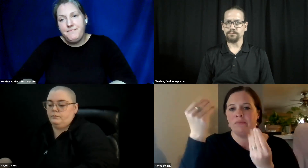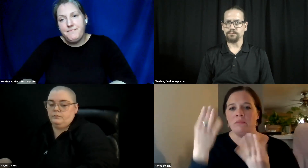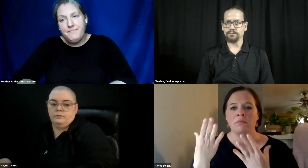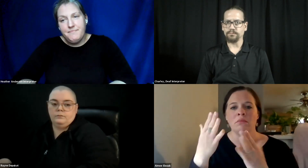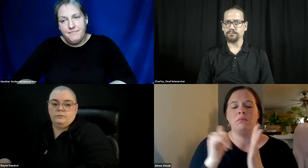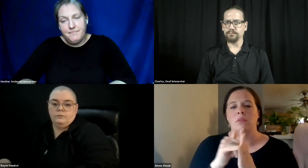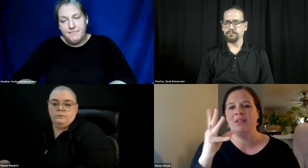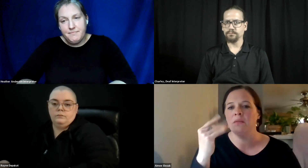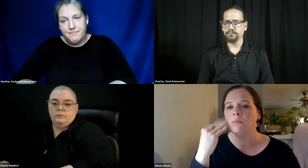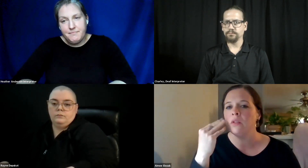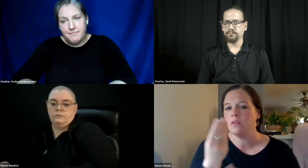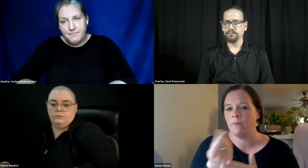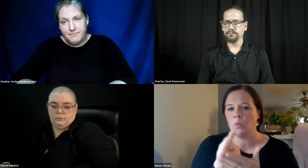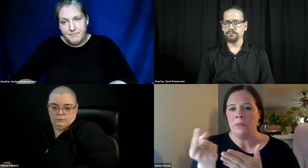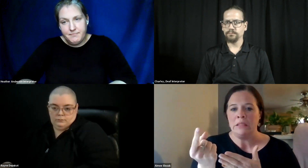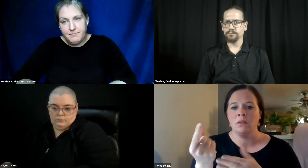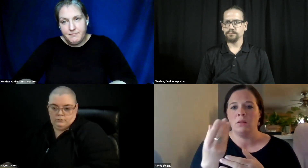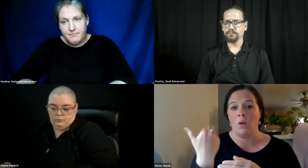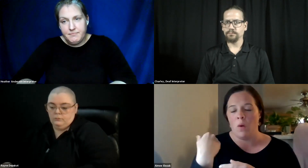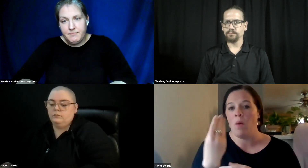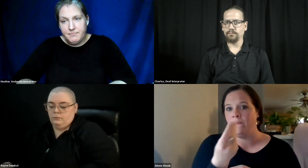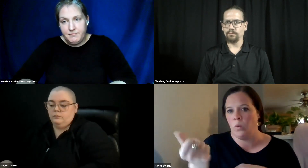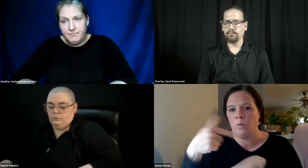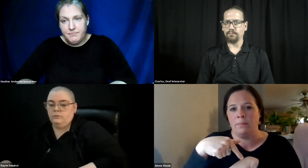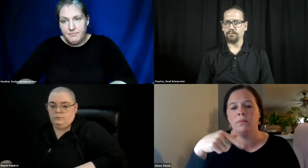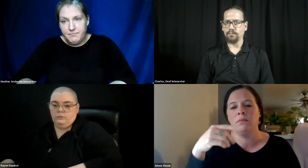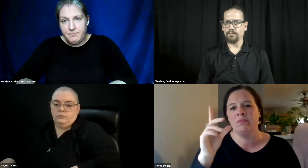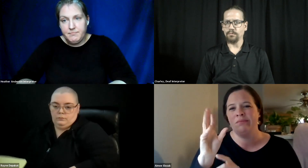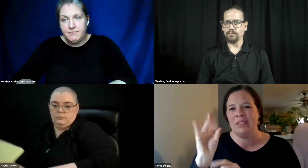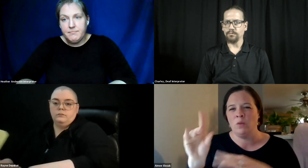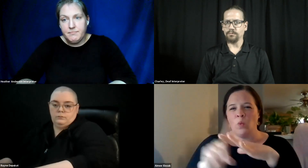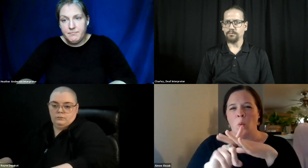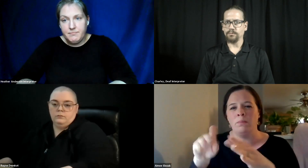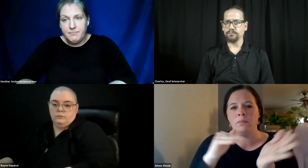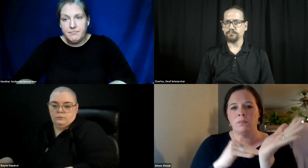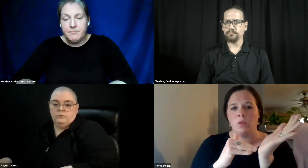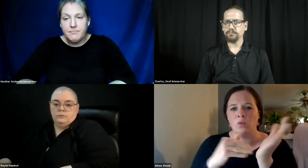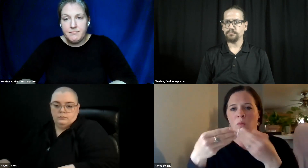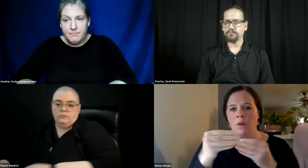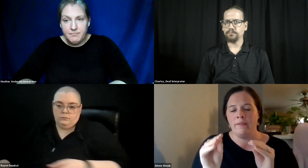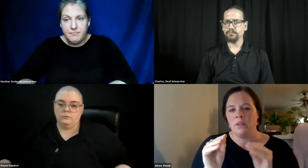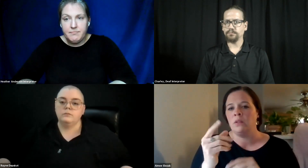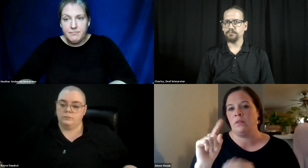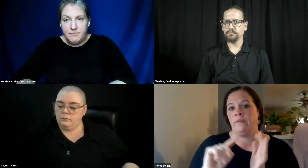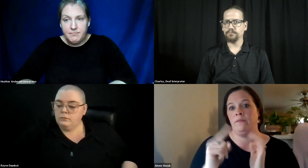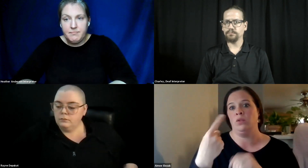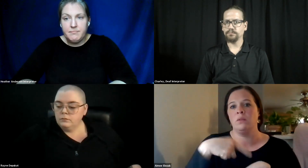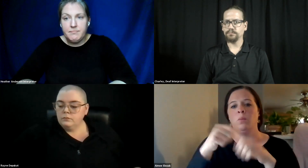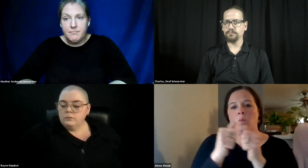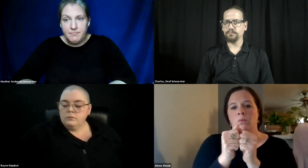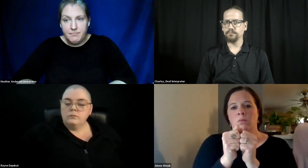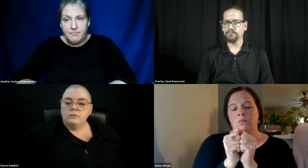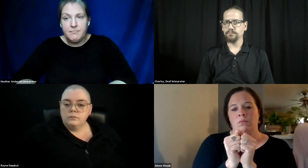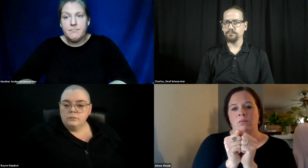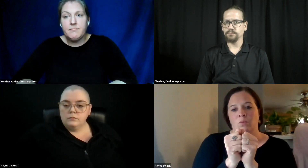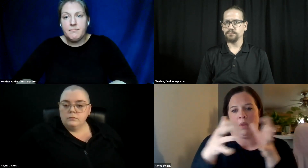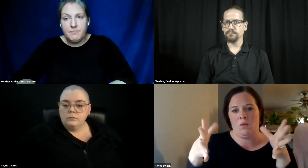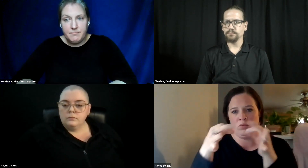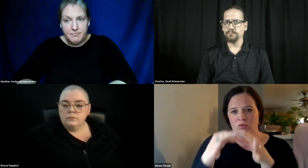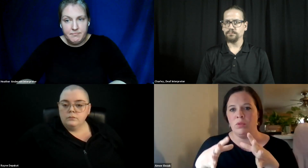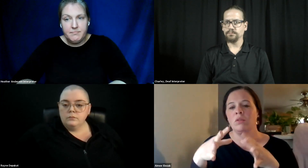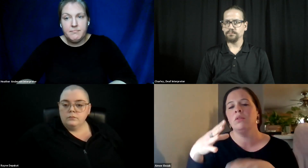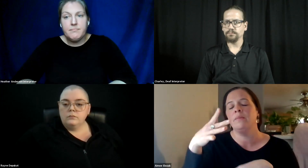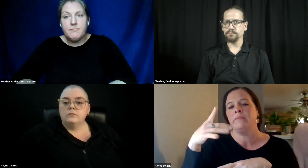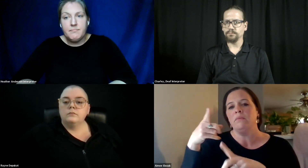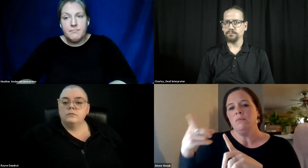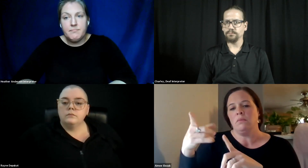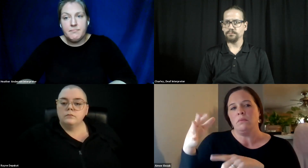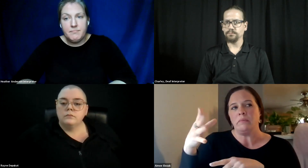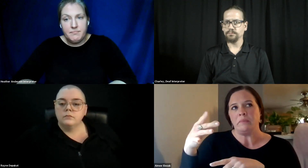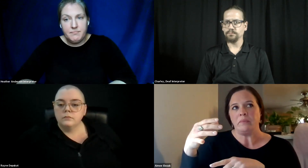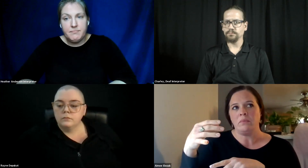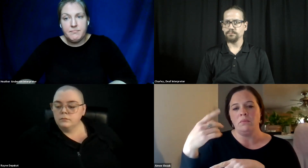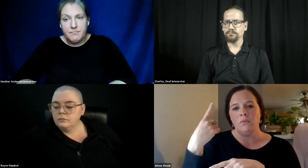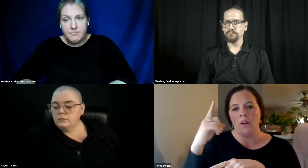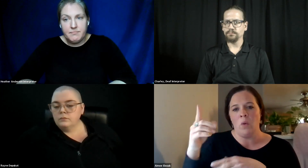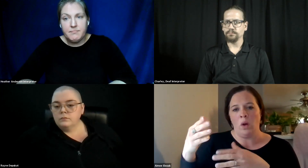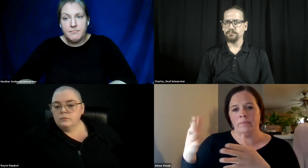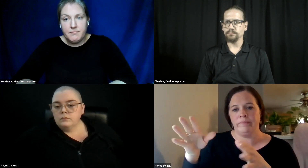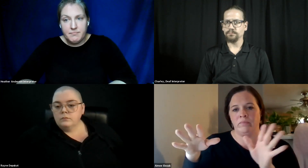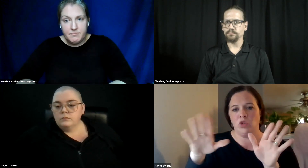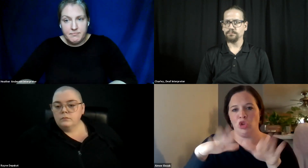I do have one comment that someone had relayed to me it was experience that they had a few weeks ago and they've had experienced it a few times, they had showed up at a doctor's office, and without an interpreter.